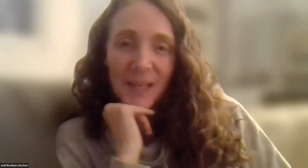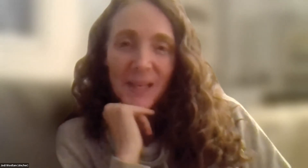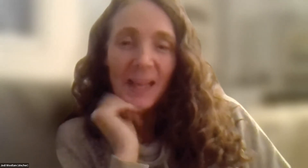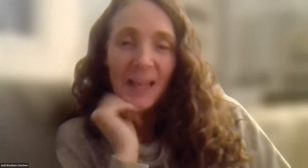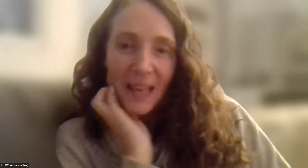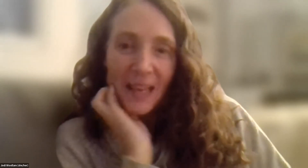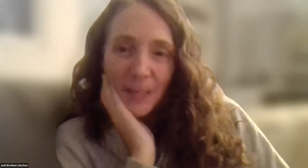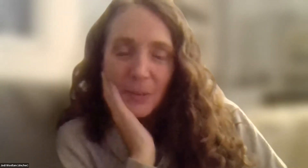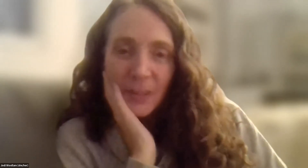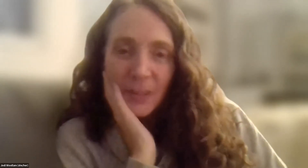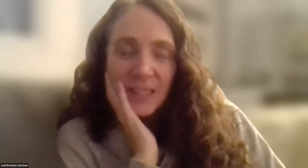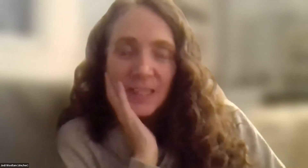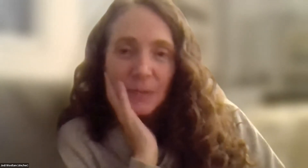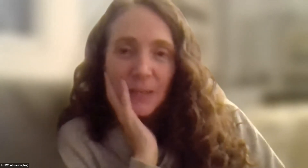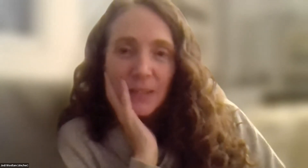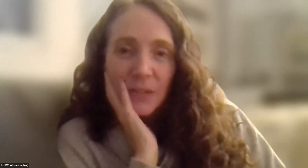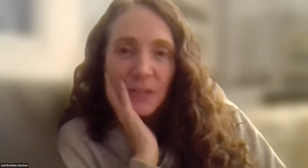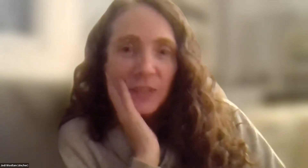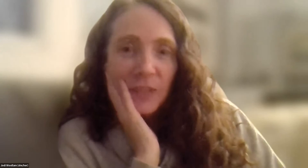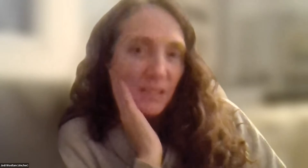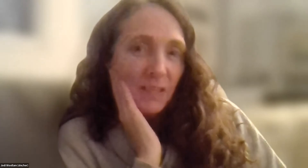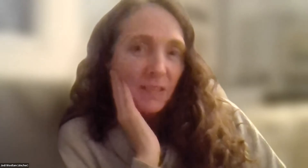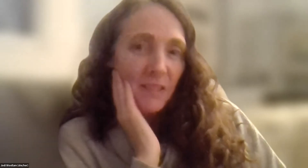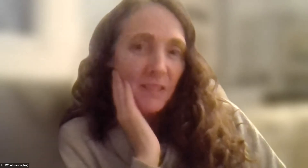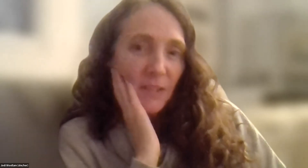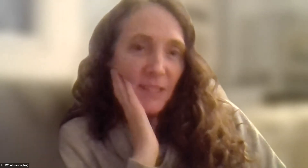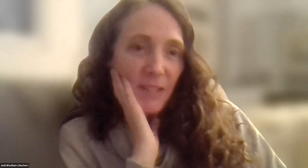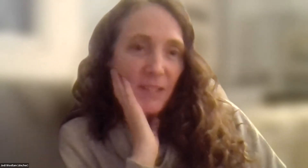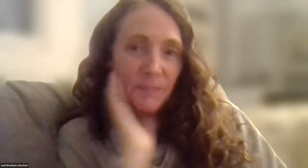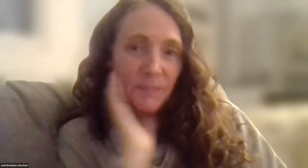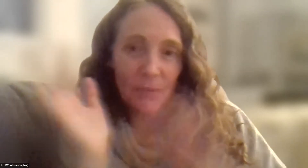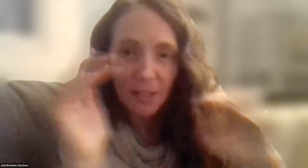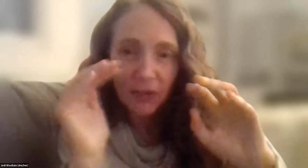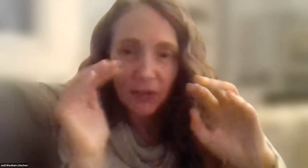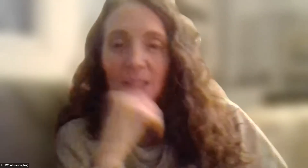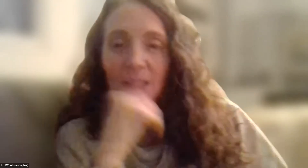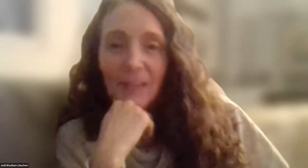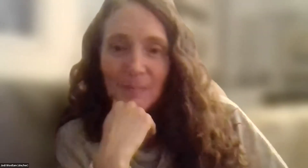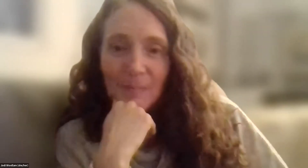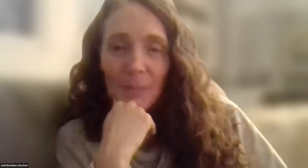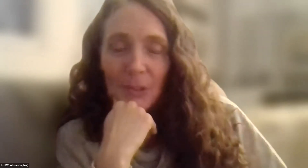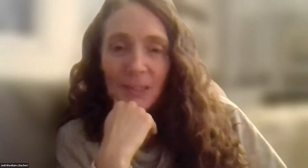I have a couple of questions in regard to Children's Theater or the Children's, yeah, the portion.